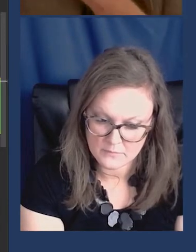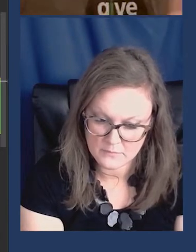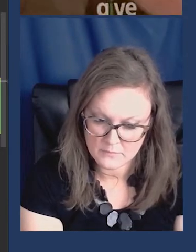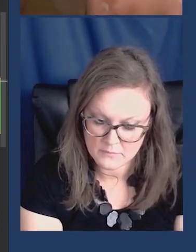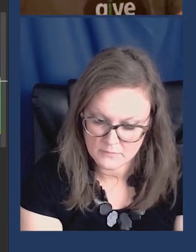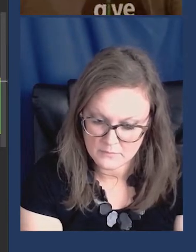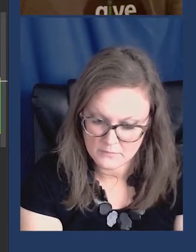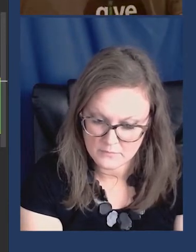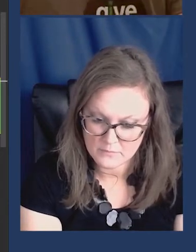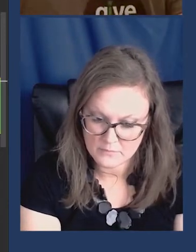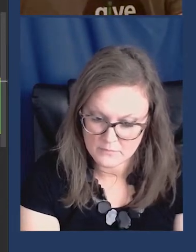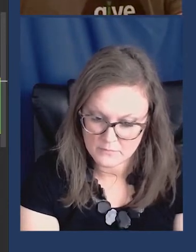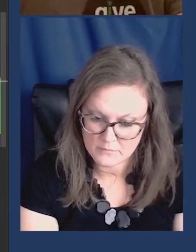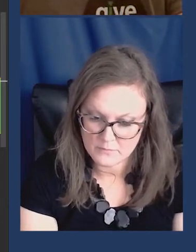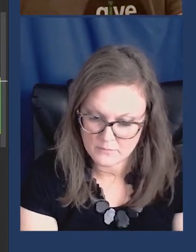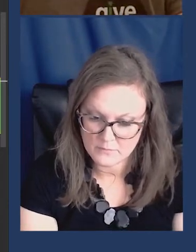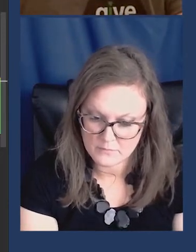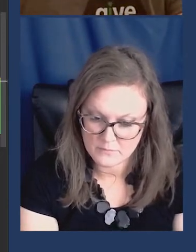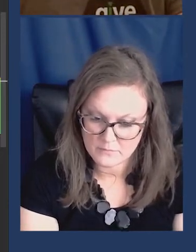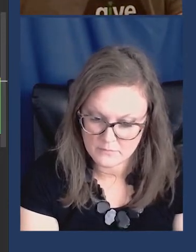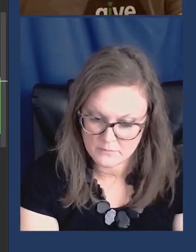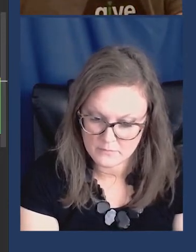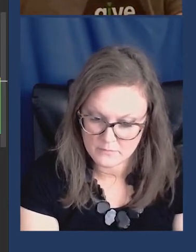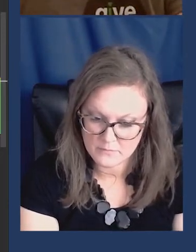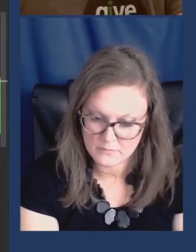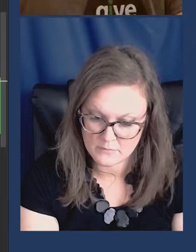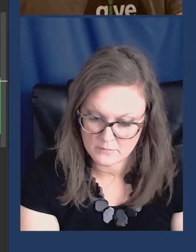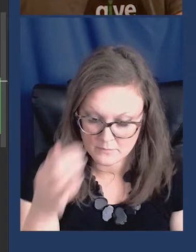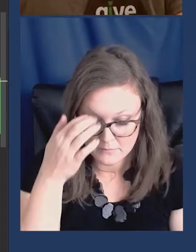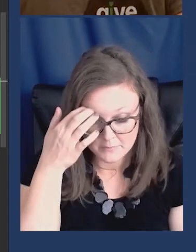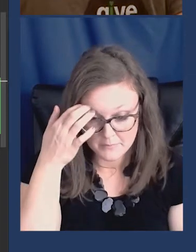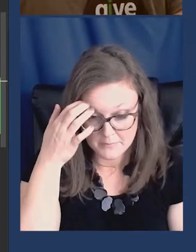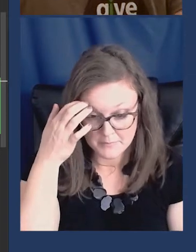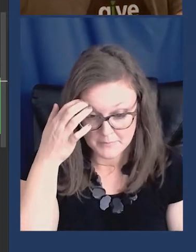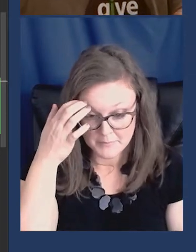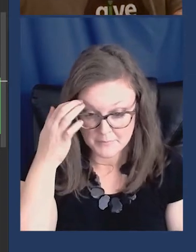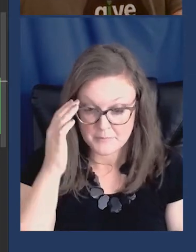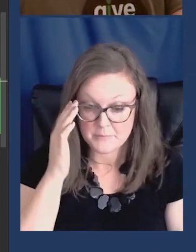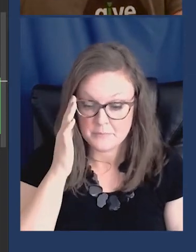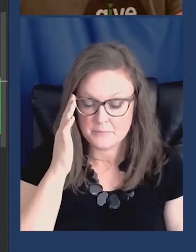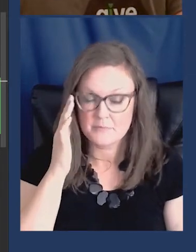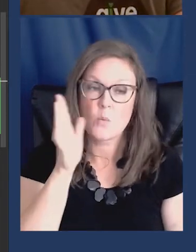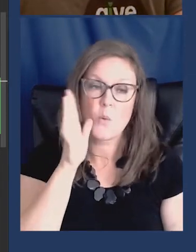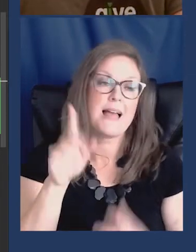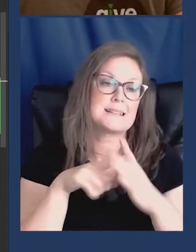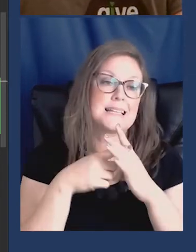method, that's a Unity thing, it's going to execute. I don't actually recall the precise time,